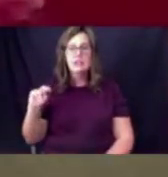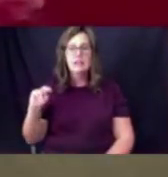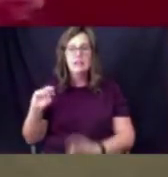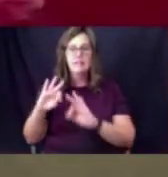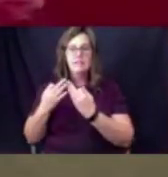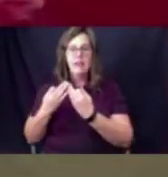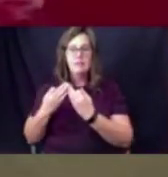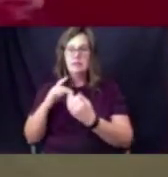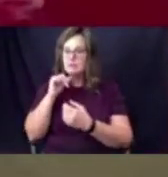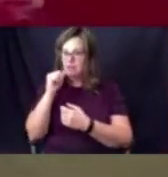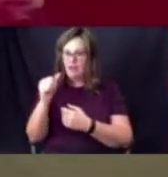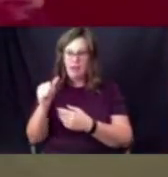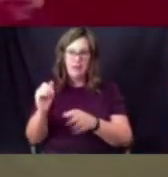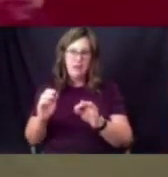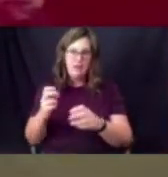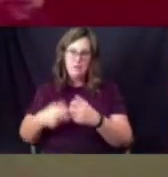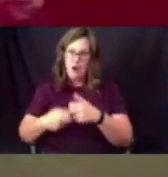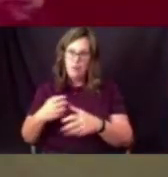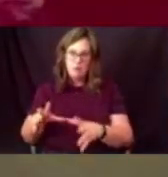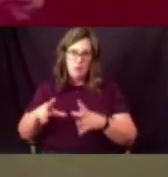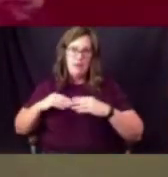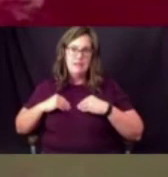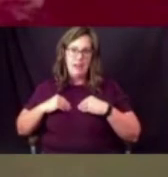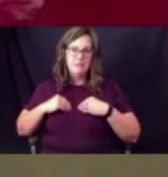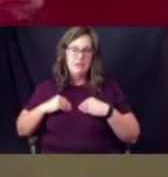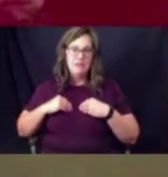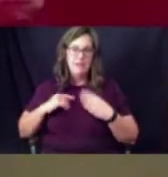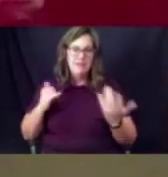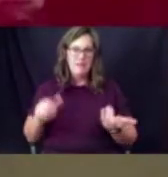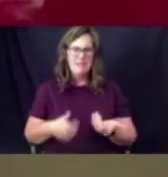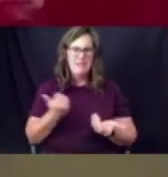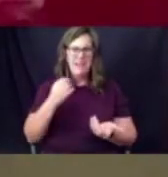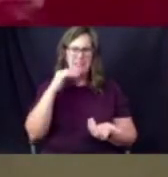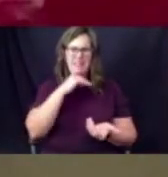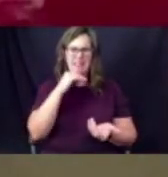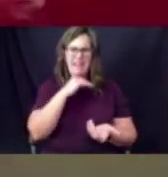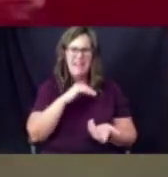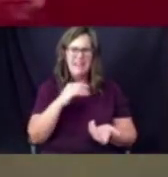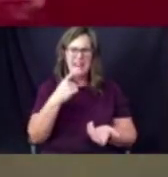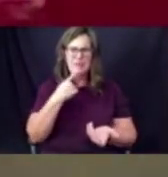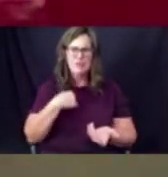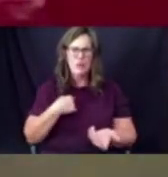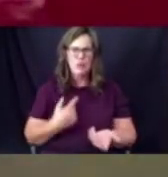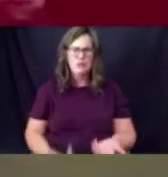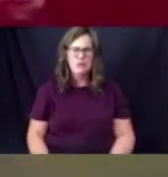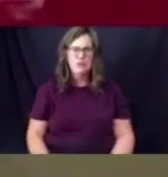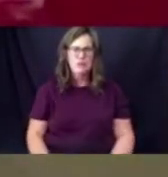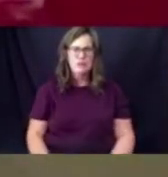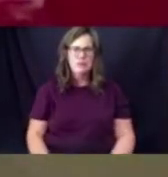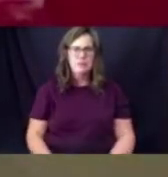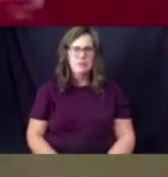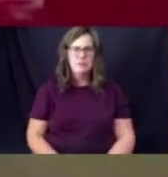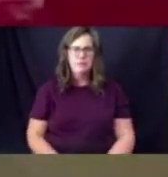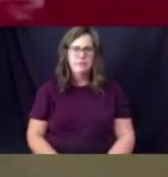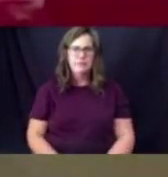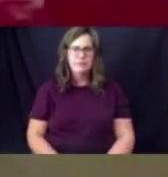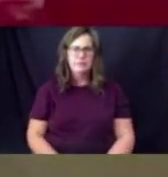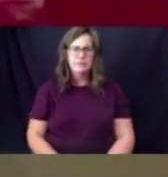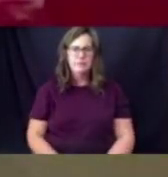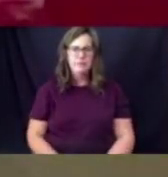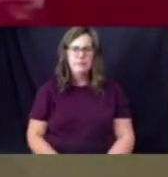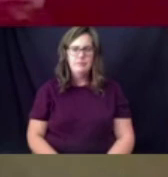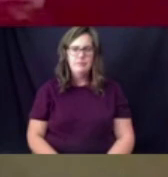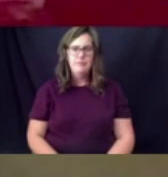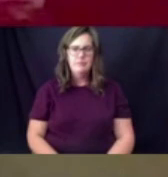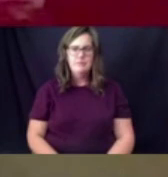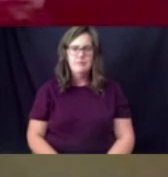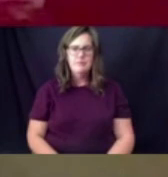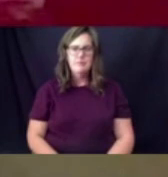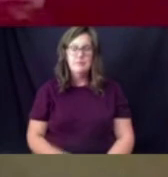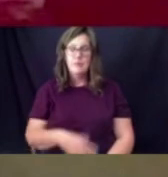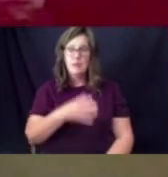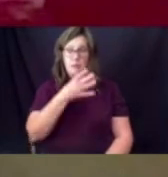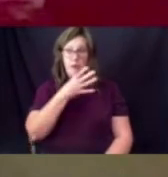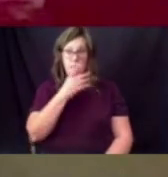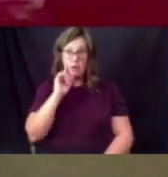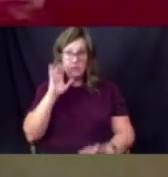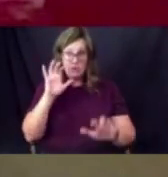either and that was another lie that i was told a lot uh was my mom a little shocked when i told her